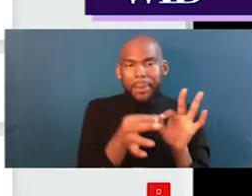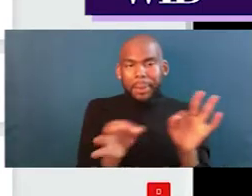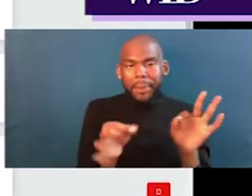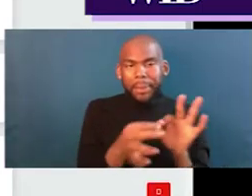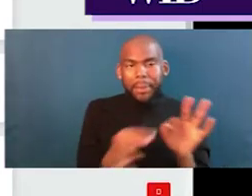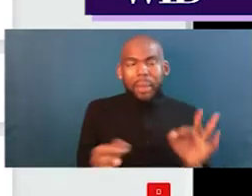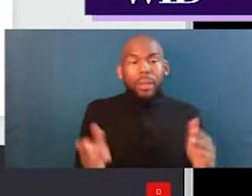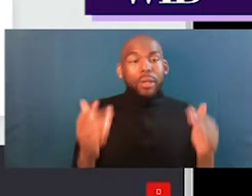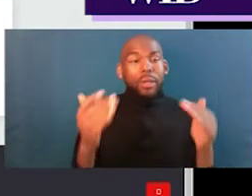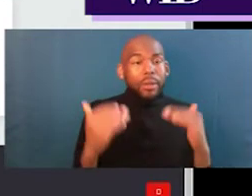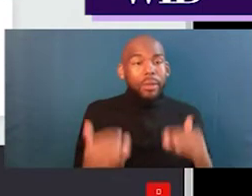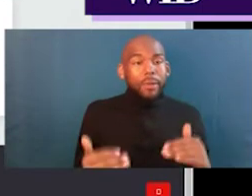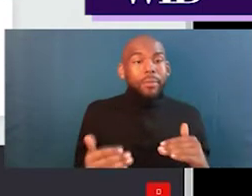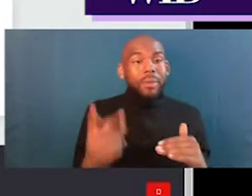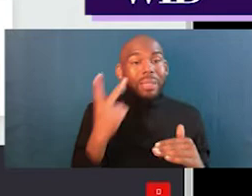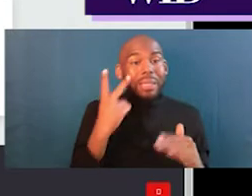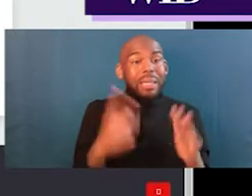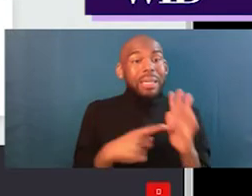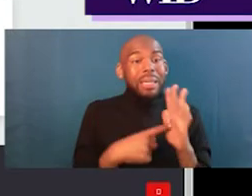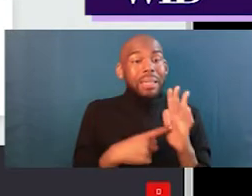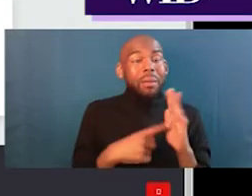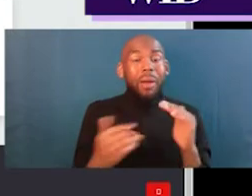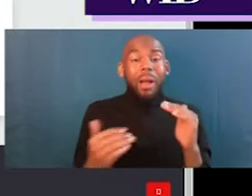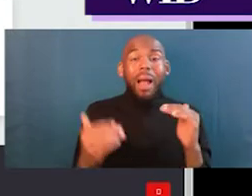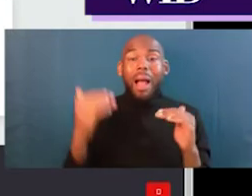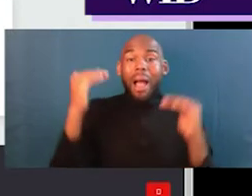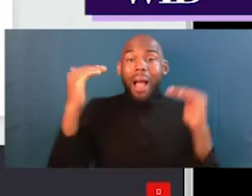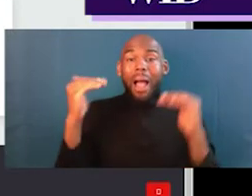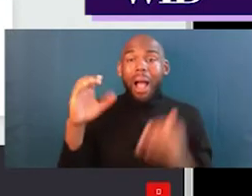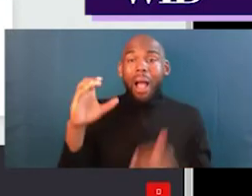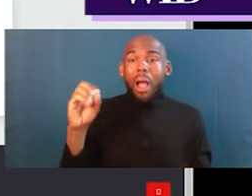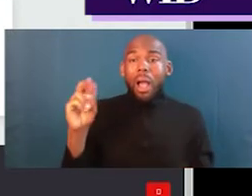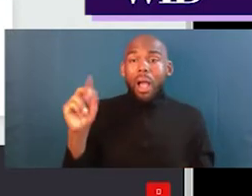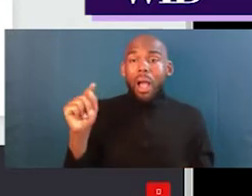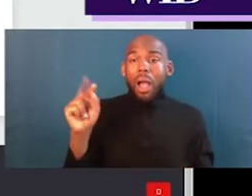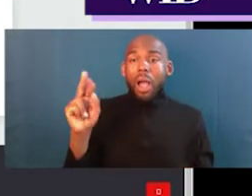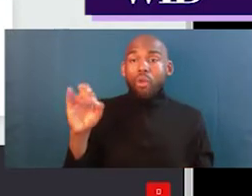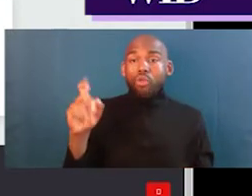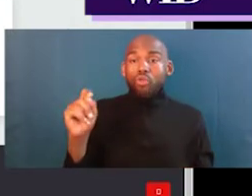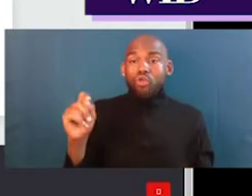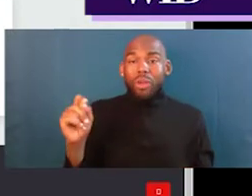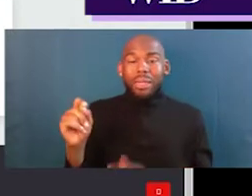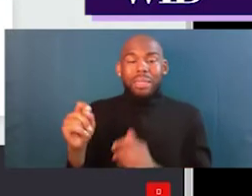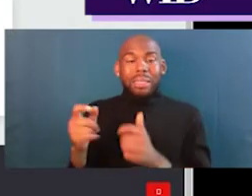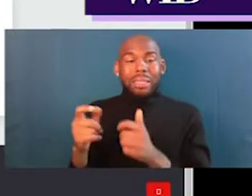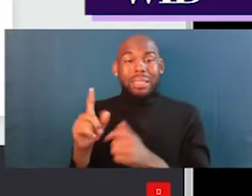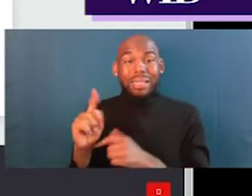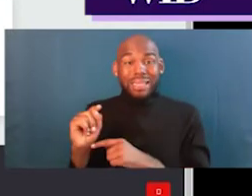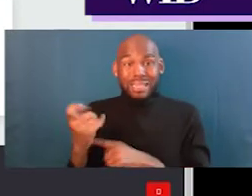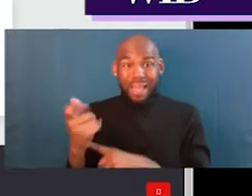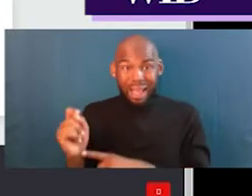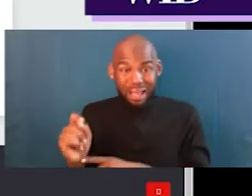Wow! >> AUTOMATED VOICE: Heading level 2. This is example of high contrast text. Heading level two this is an example of low contrast text.